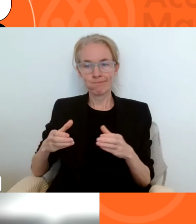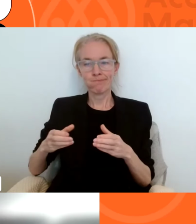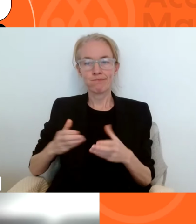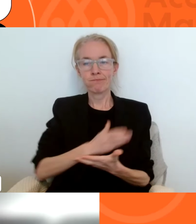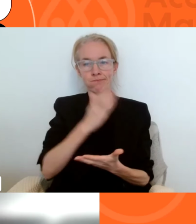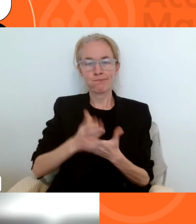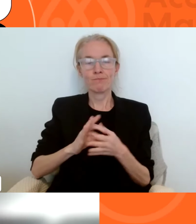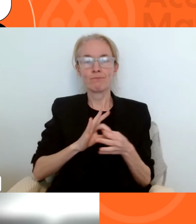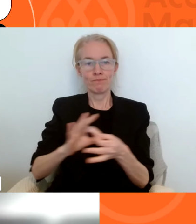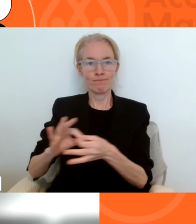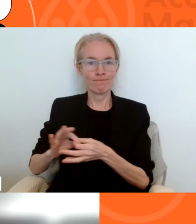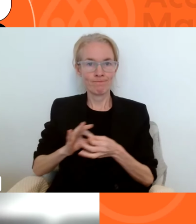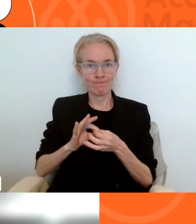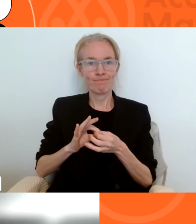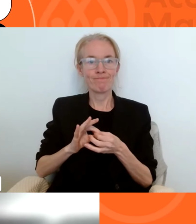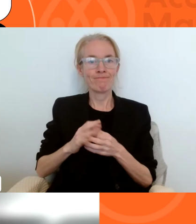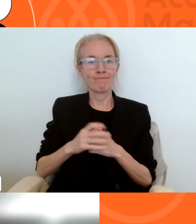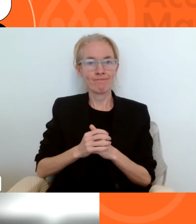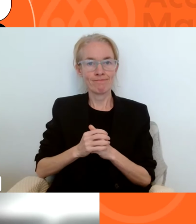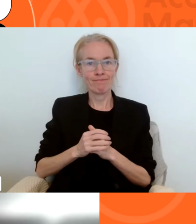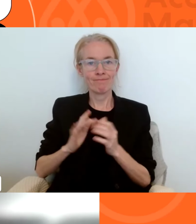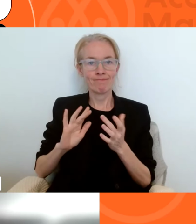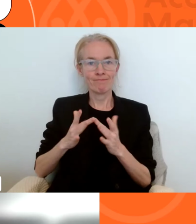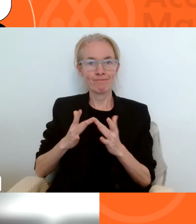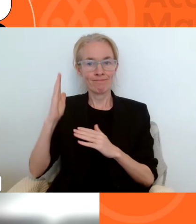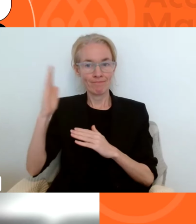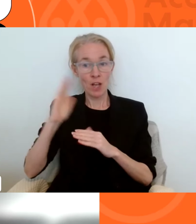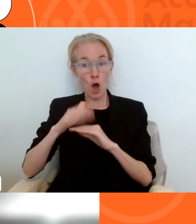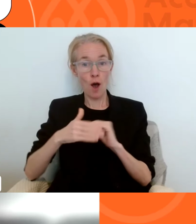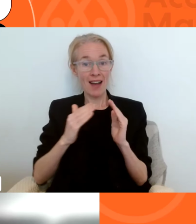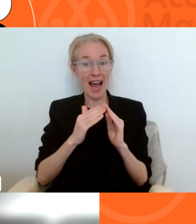with that, we close our house and the built environment Kōrero for